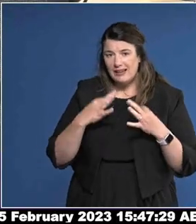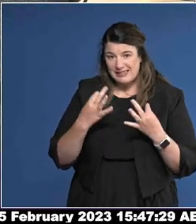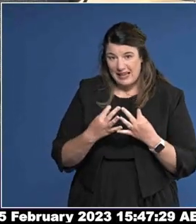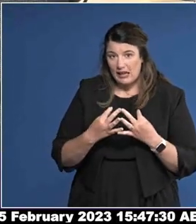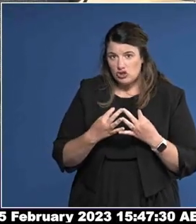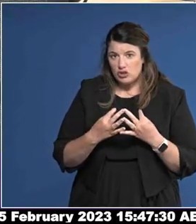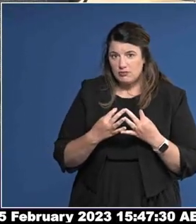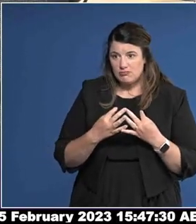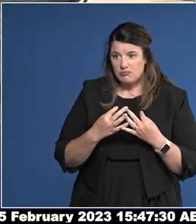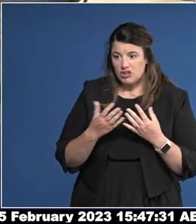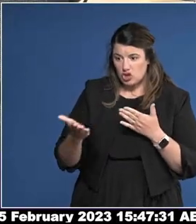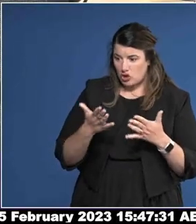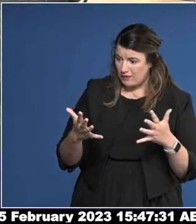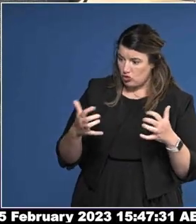service agreements are not required to be in writing?